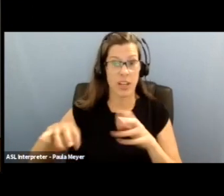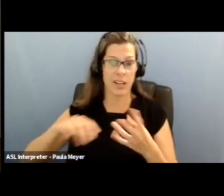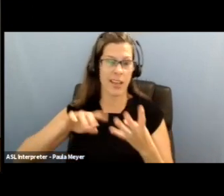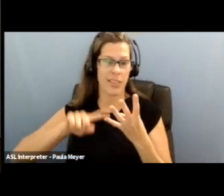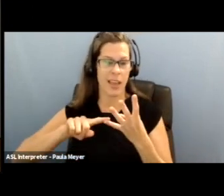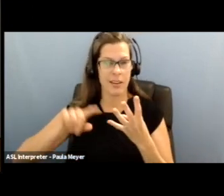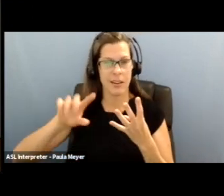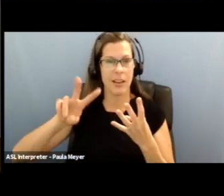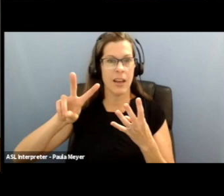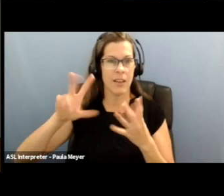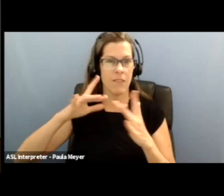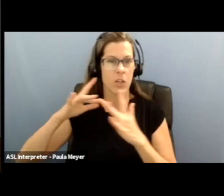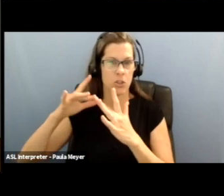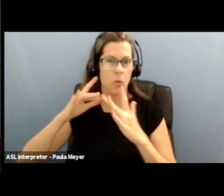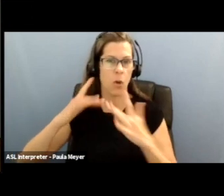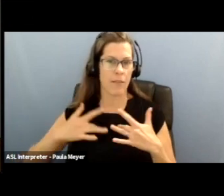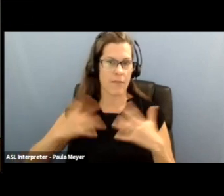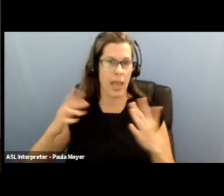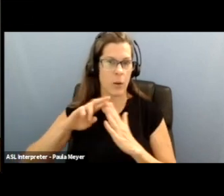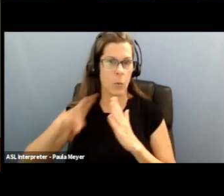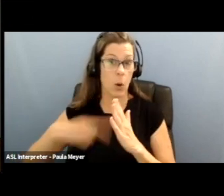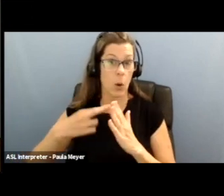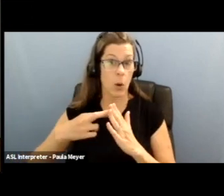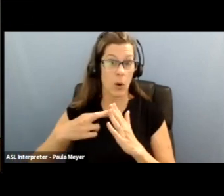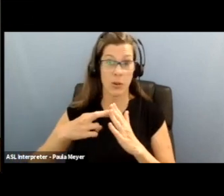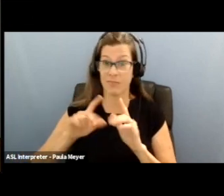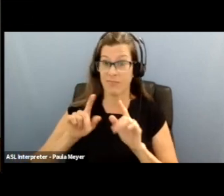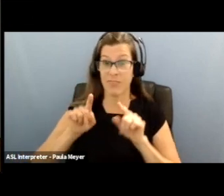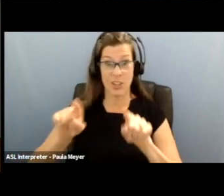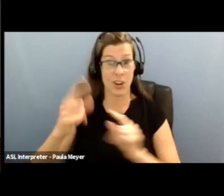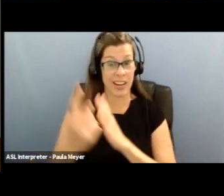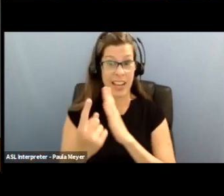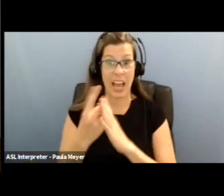Throughout the video, feel free to type your questions into the Q&A feature at the bottom of your screen.